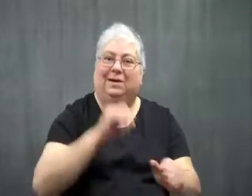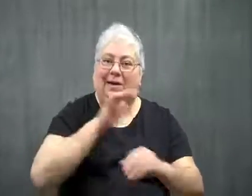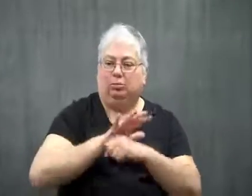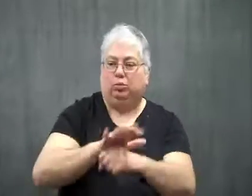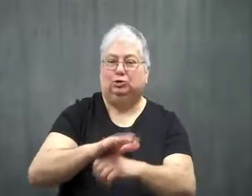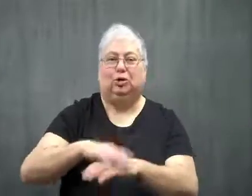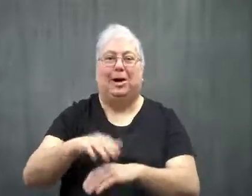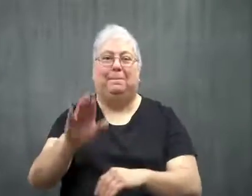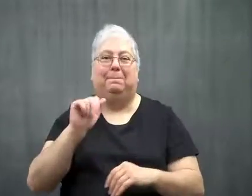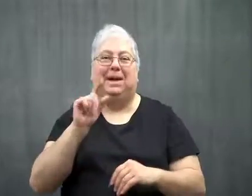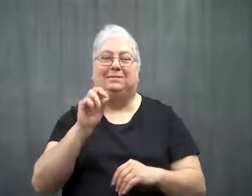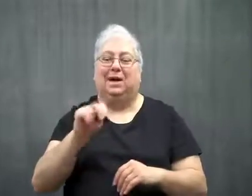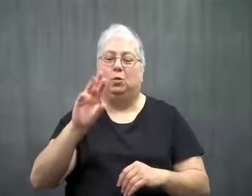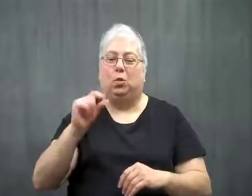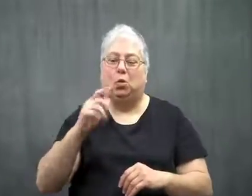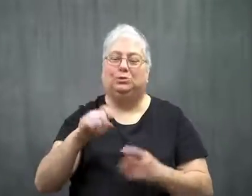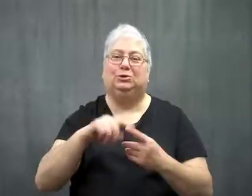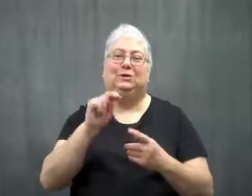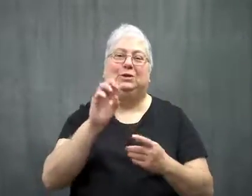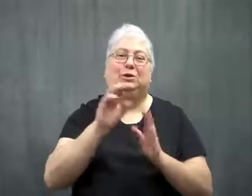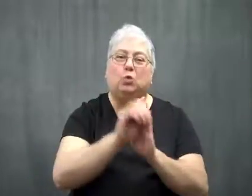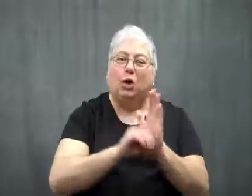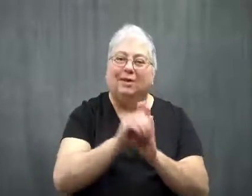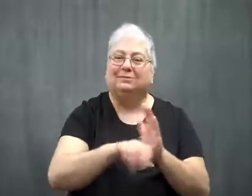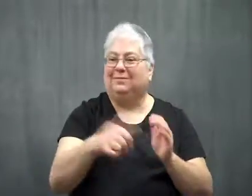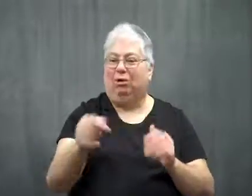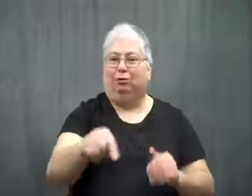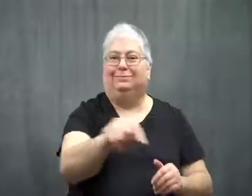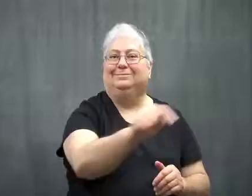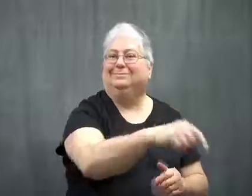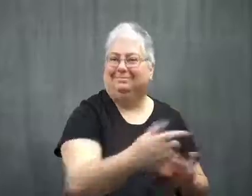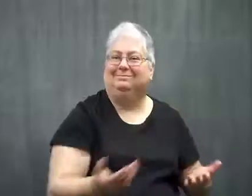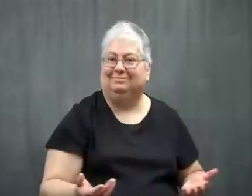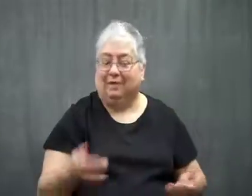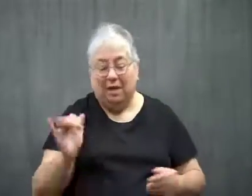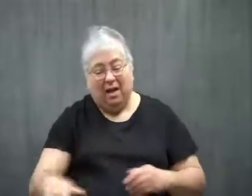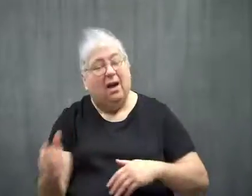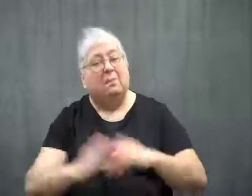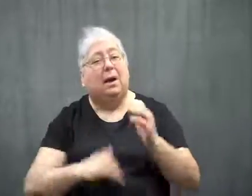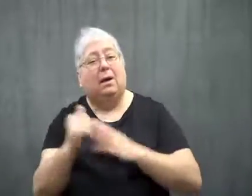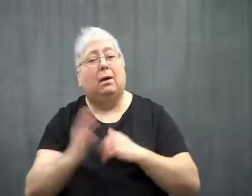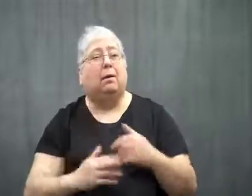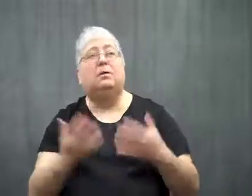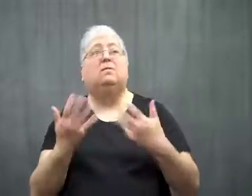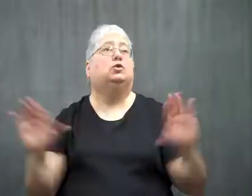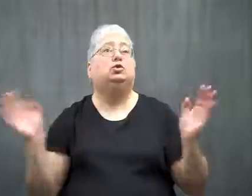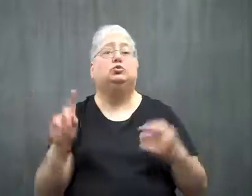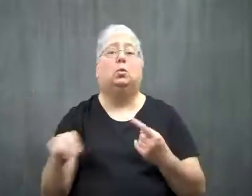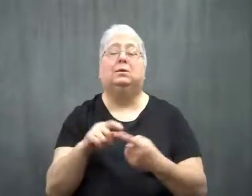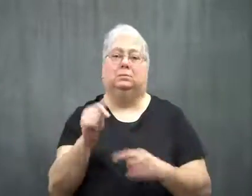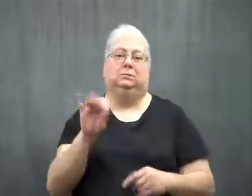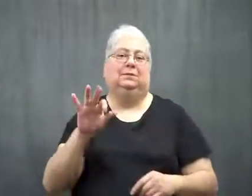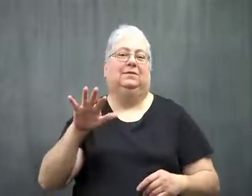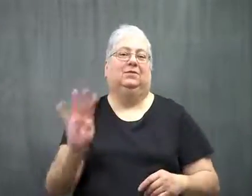and reduces pressure on the levees at Baton Rouge and New Orleans. The project was completed in 1954.